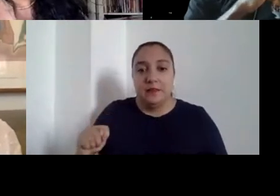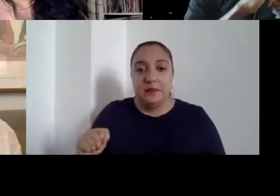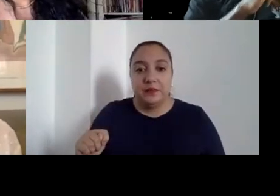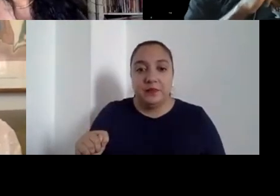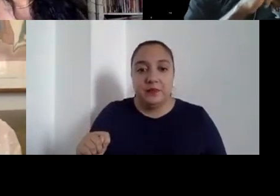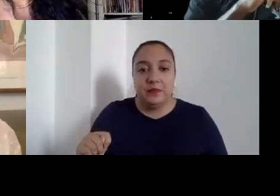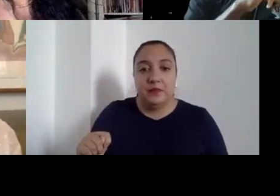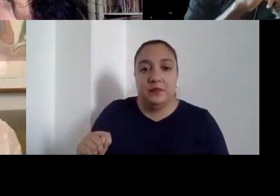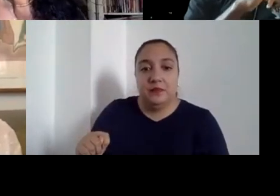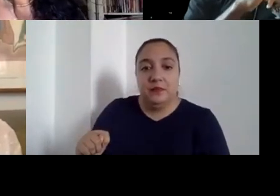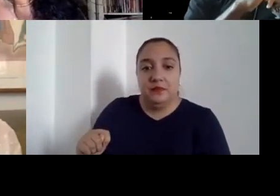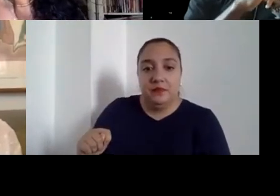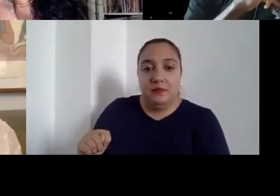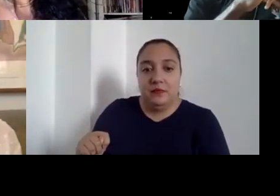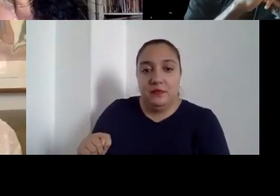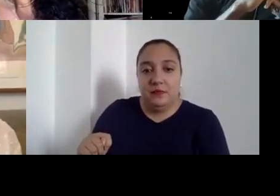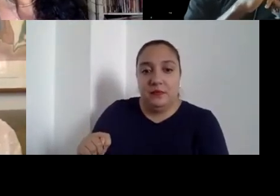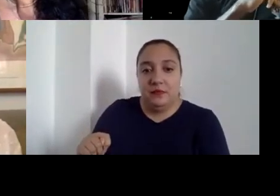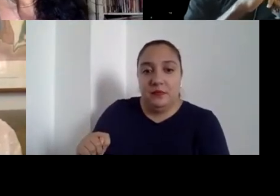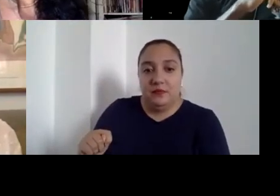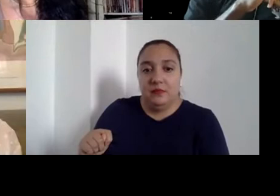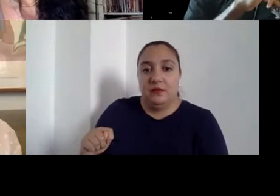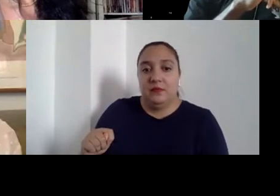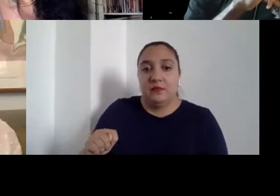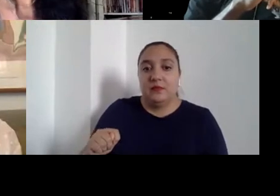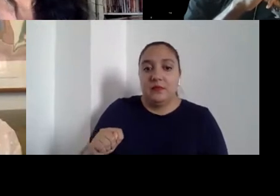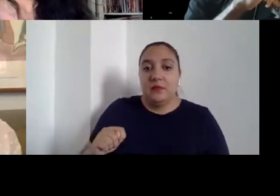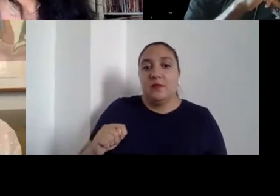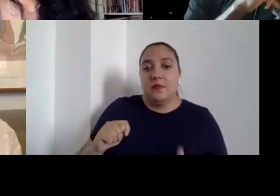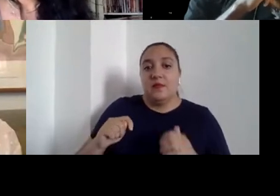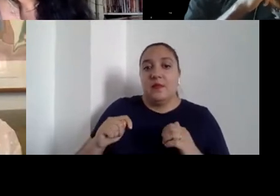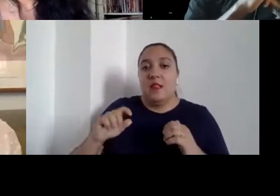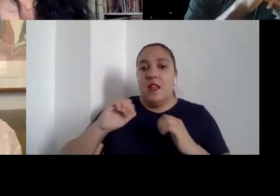abolishing racism in the body and in the generation, so there is